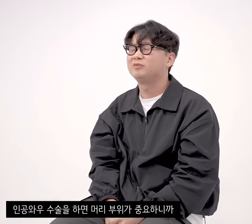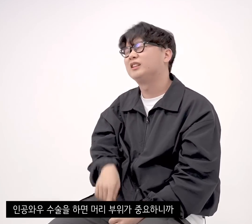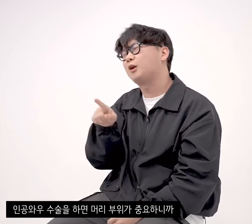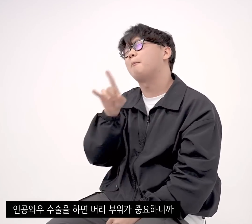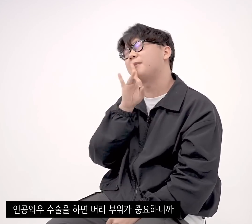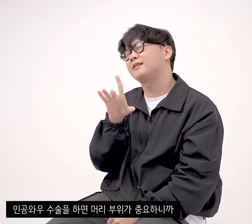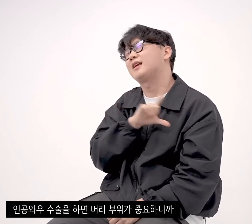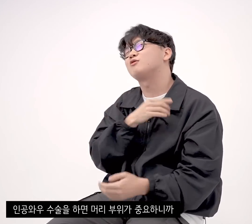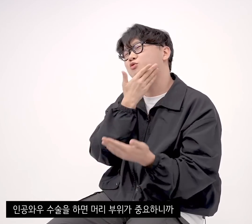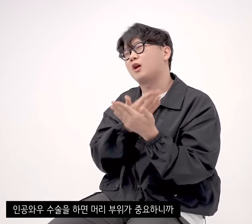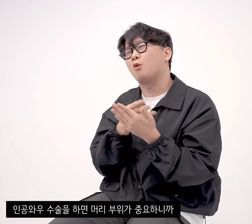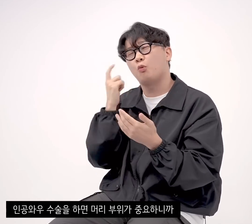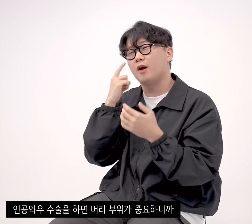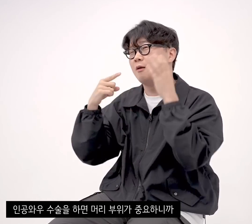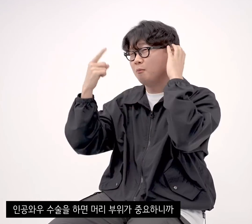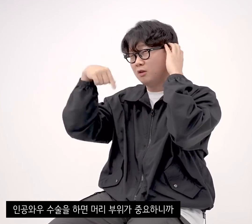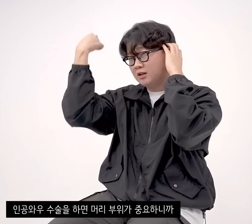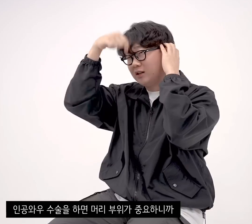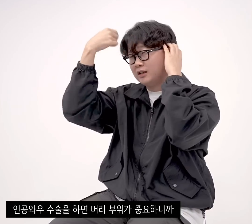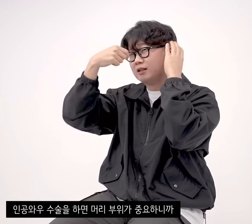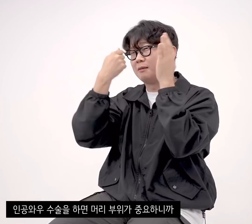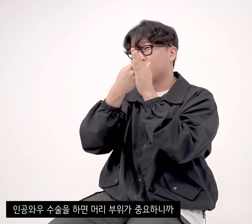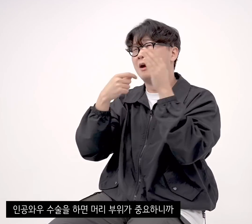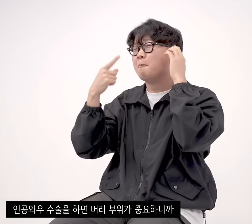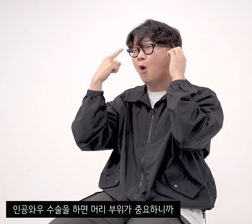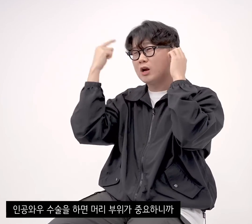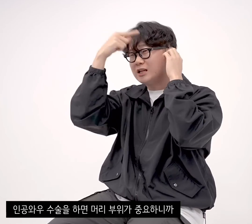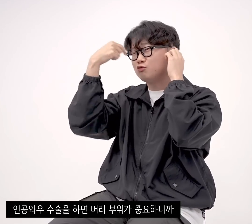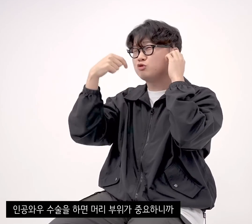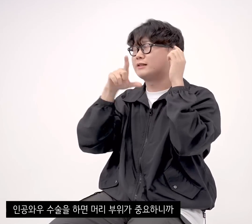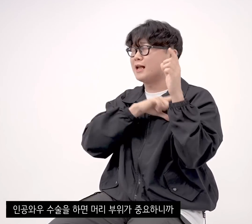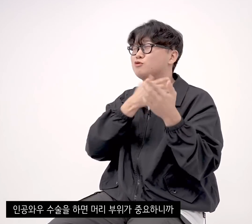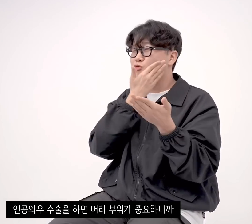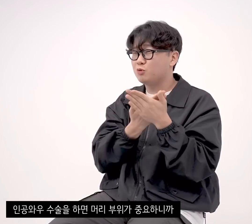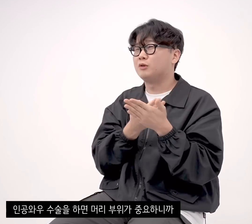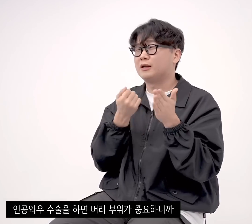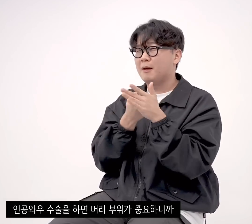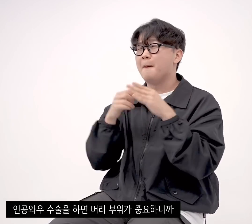When having cochlear implant surgery, the head area is important,